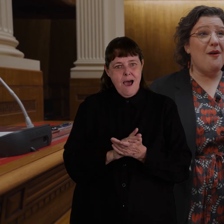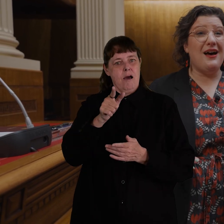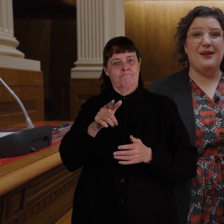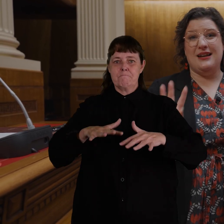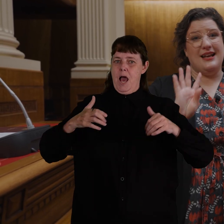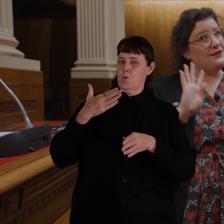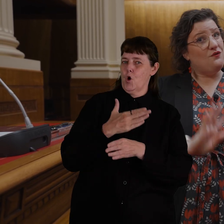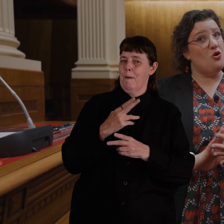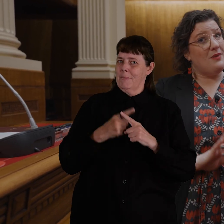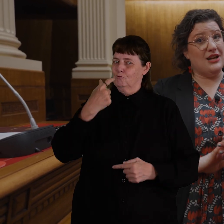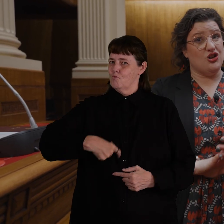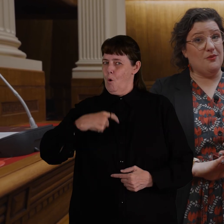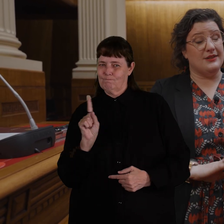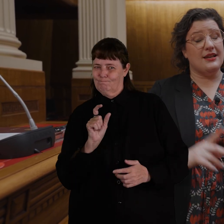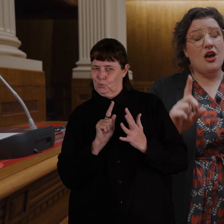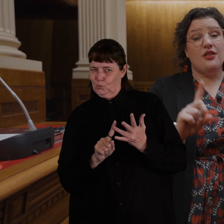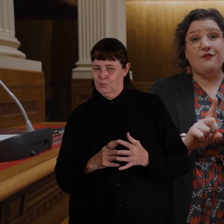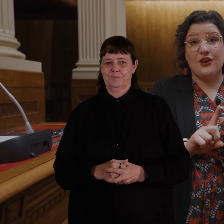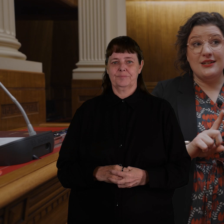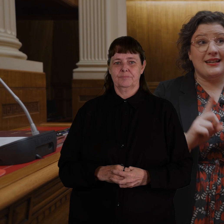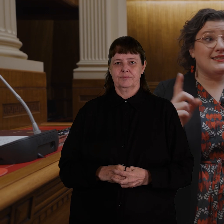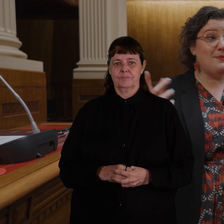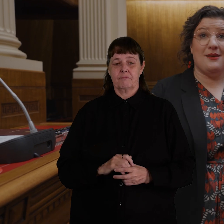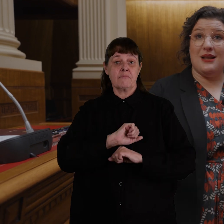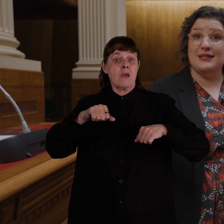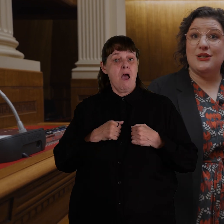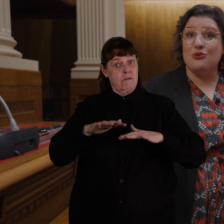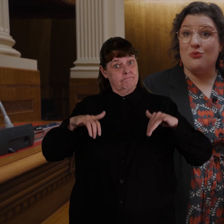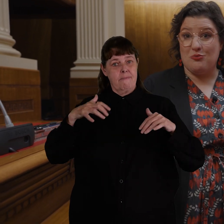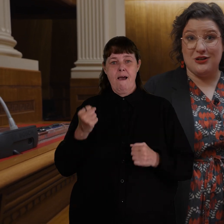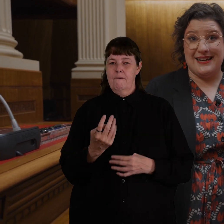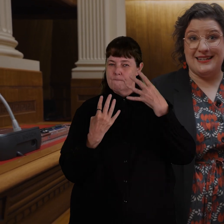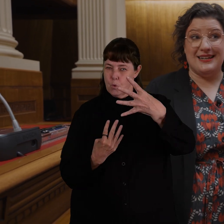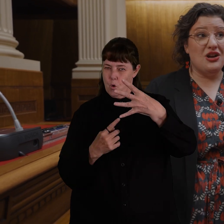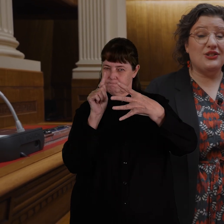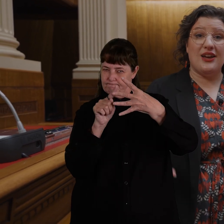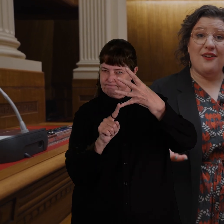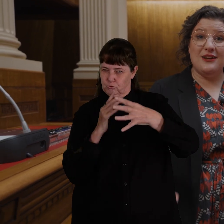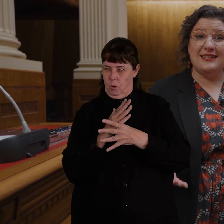Our Parliament has four main jobs. The first is to be the place where you are represented. So every